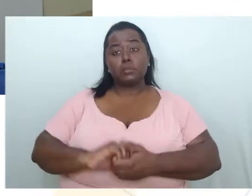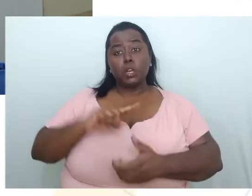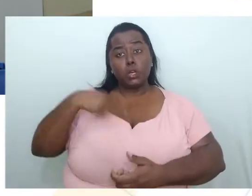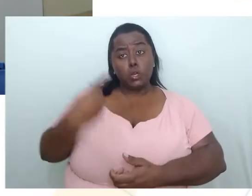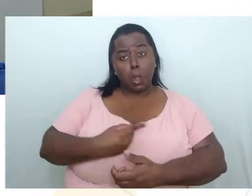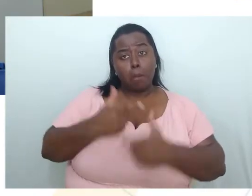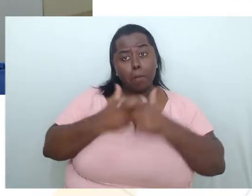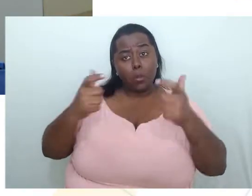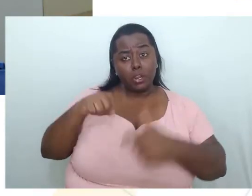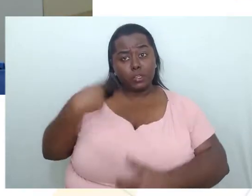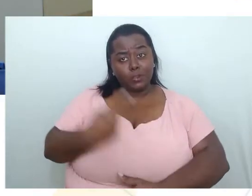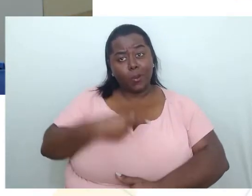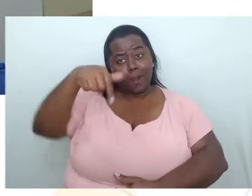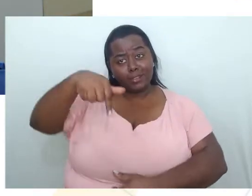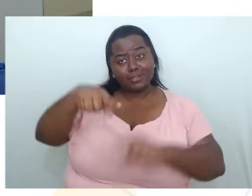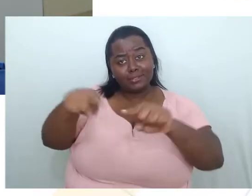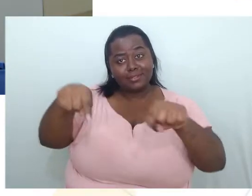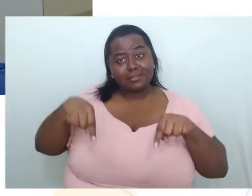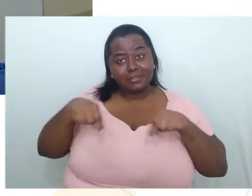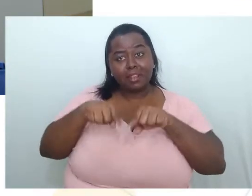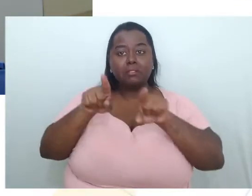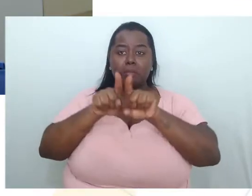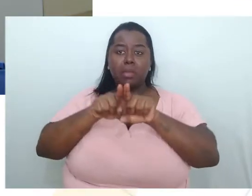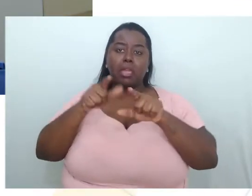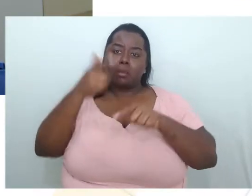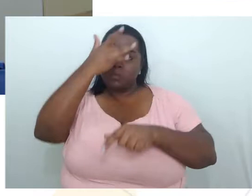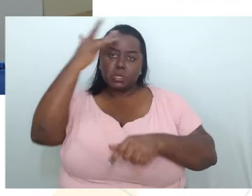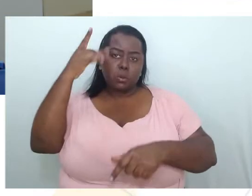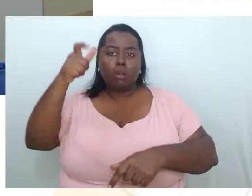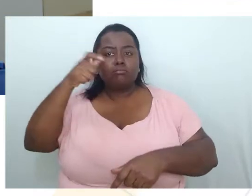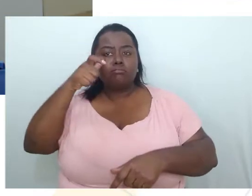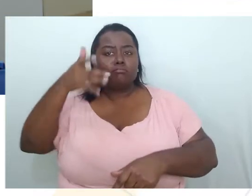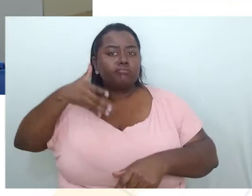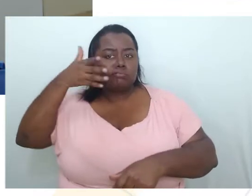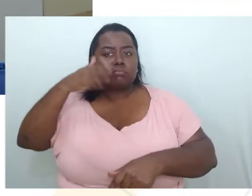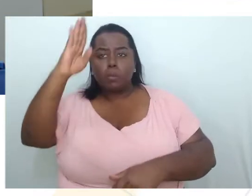audience in Brazil would agree to say that many of us would not be sitting